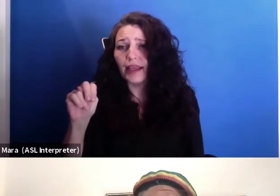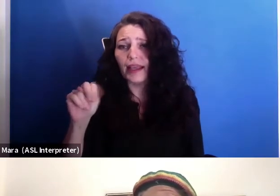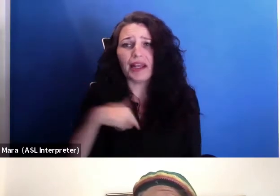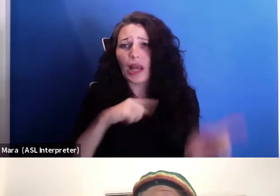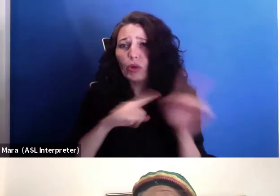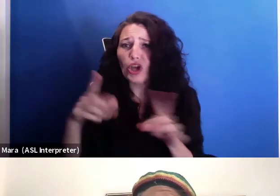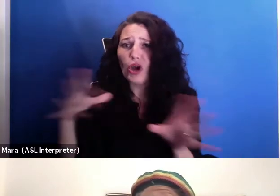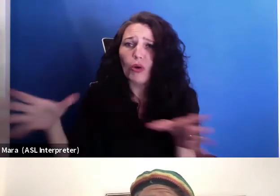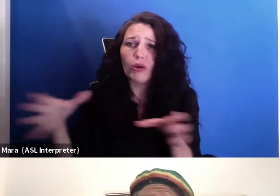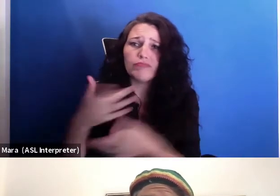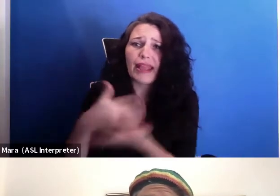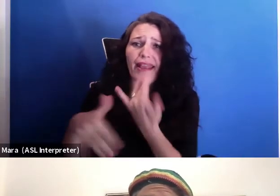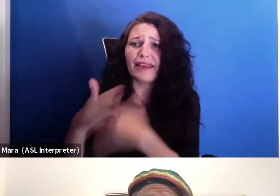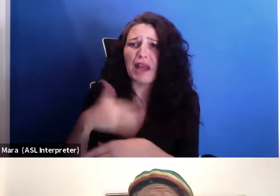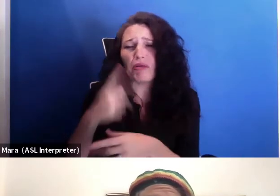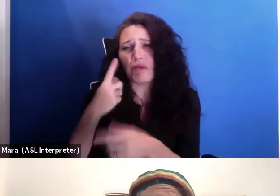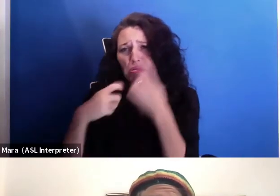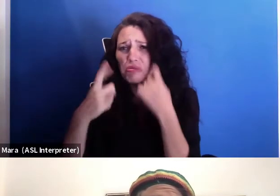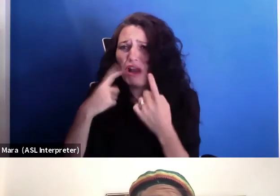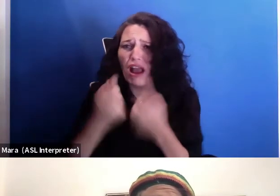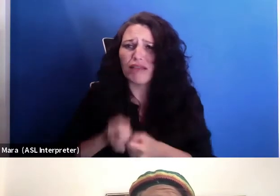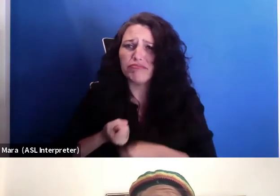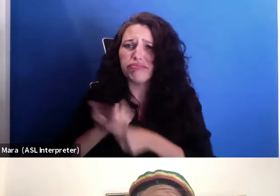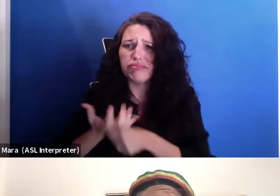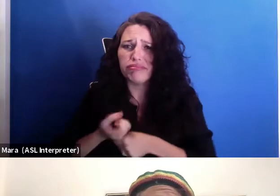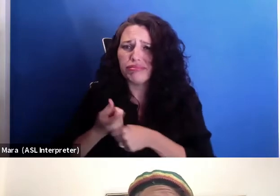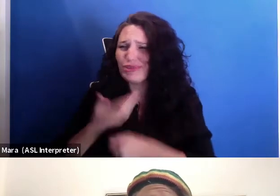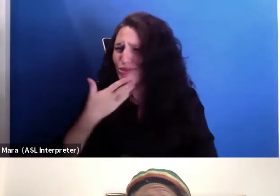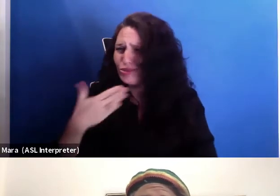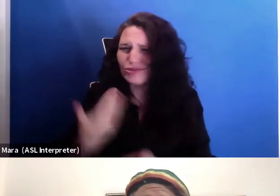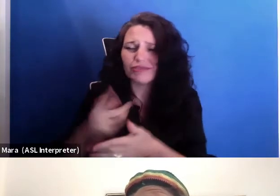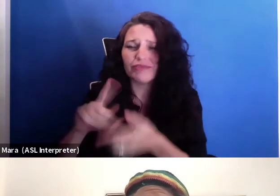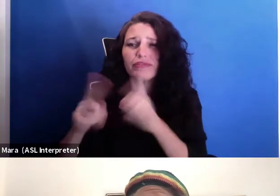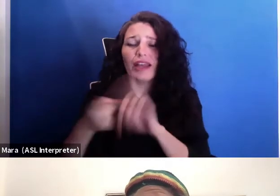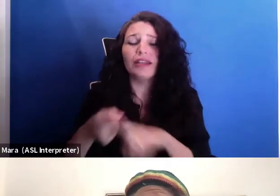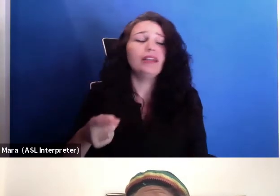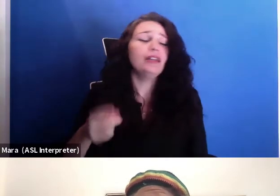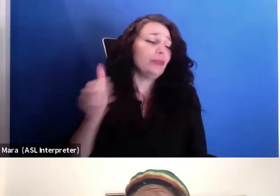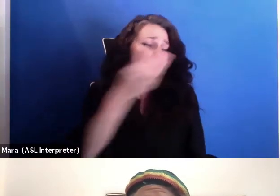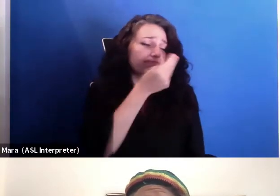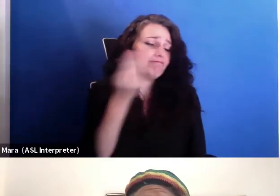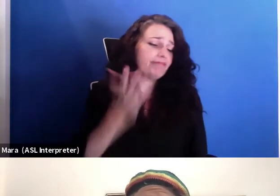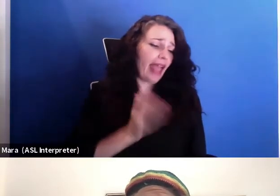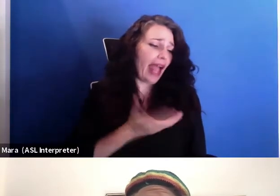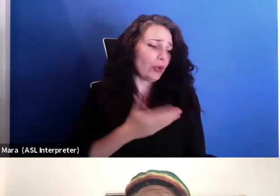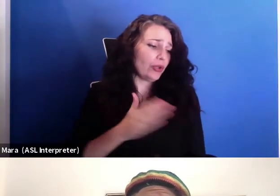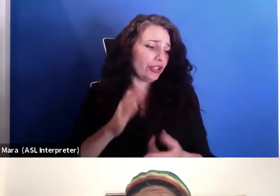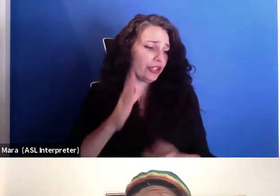But I'll also say that, for our experience was, there were certain things that we saw